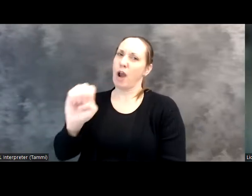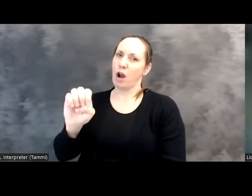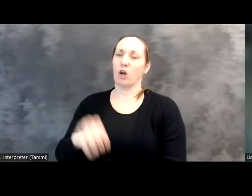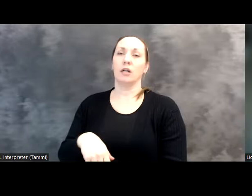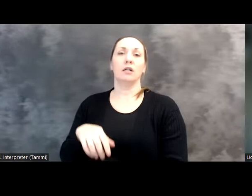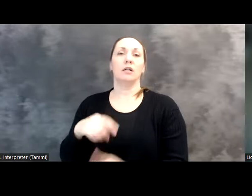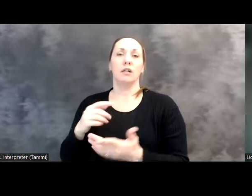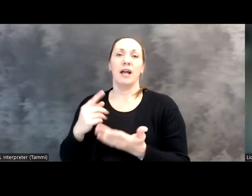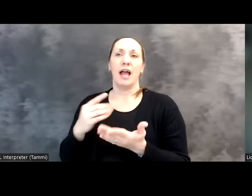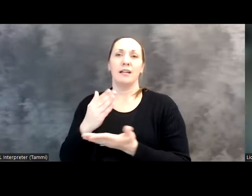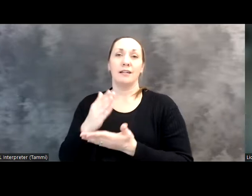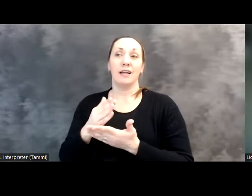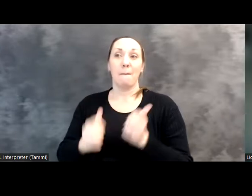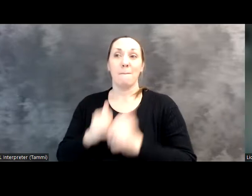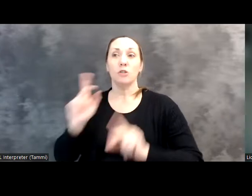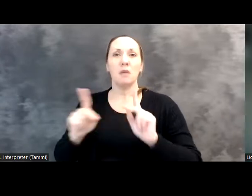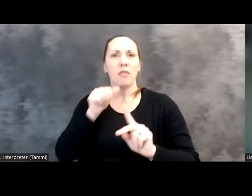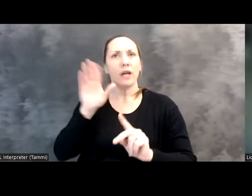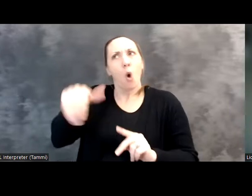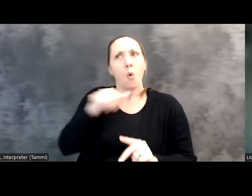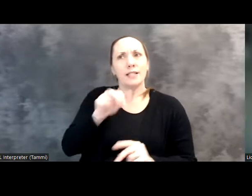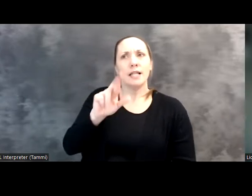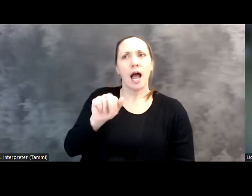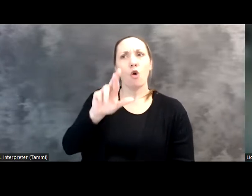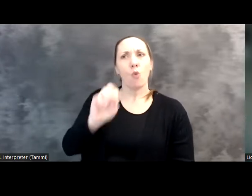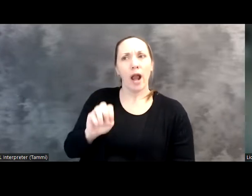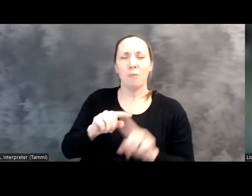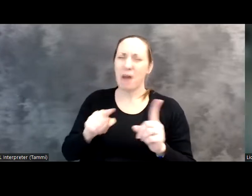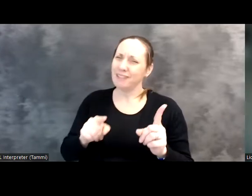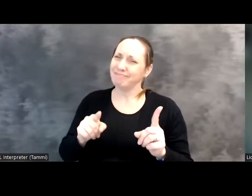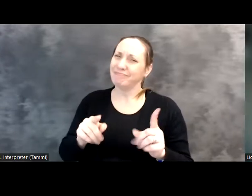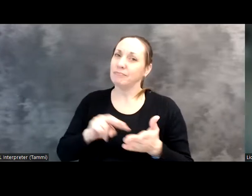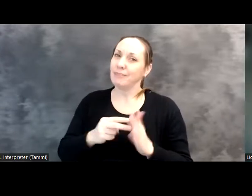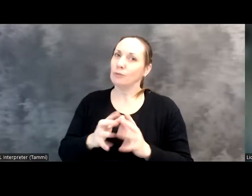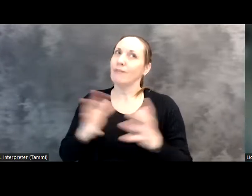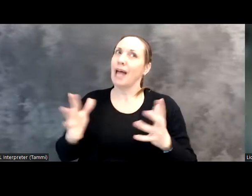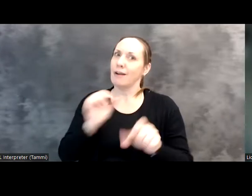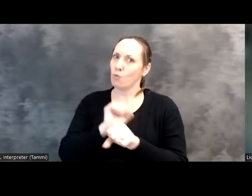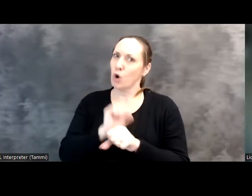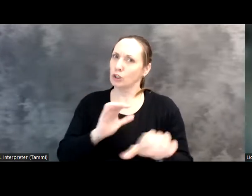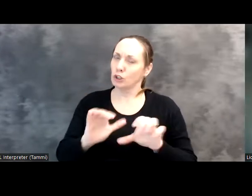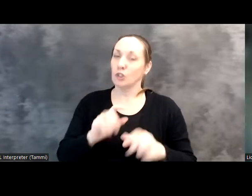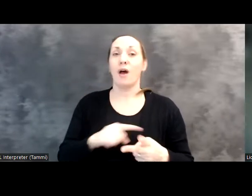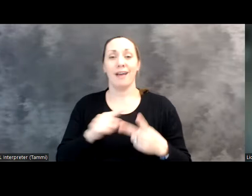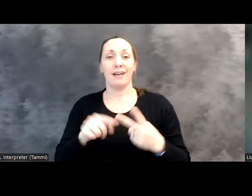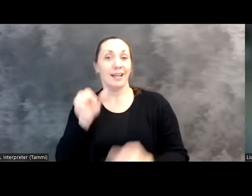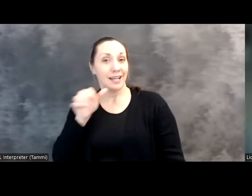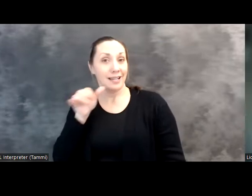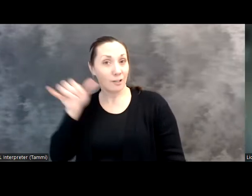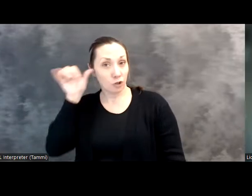audience if perceptions, understanding of disability is there and actually other people did not think